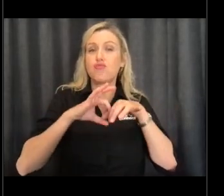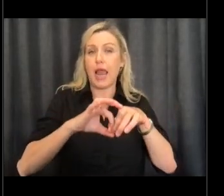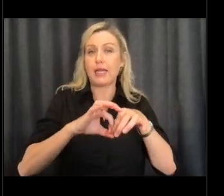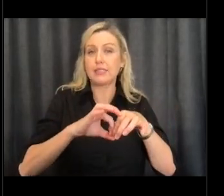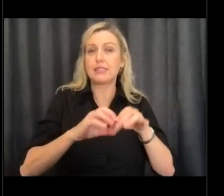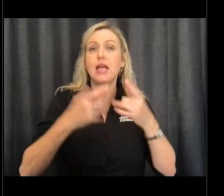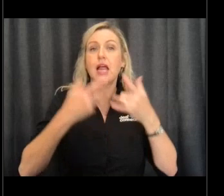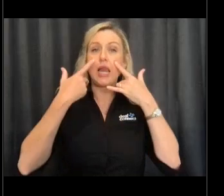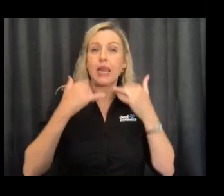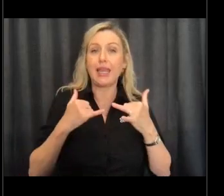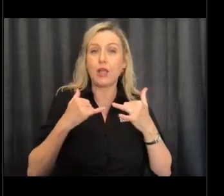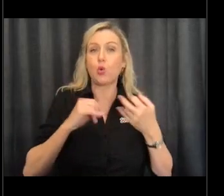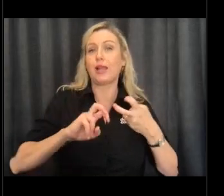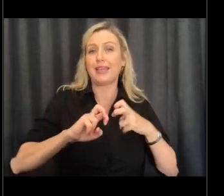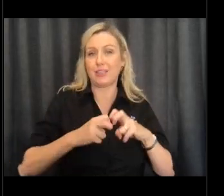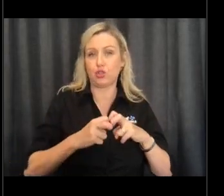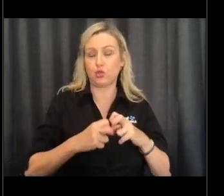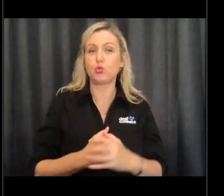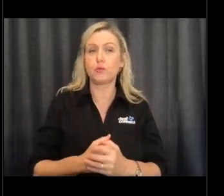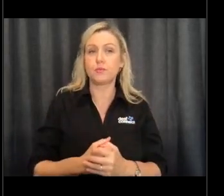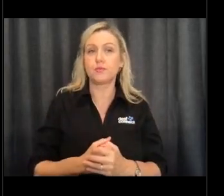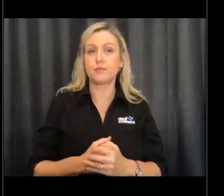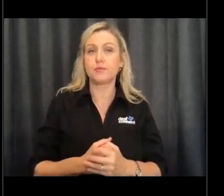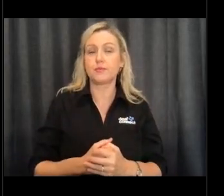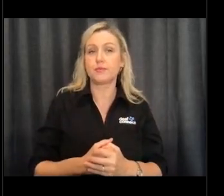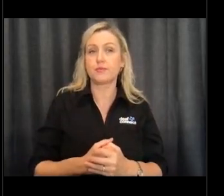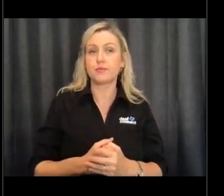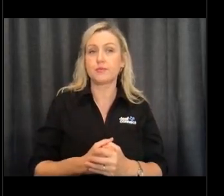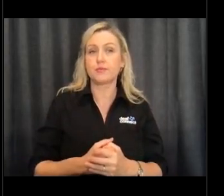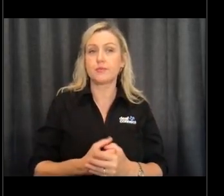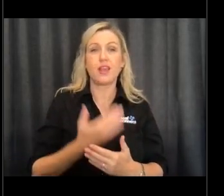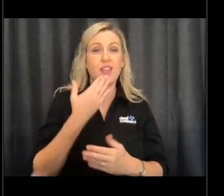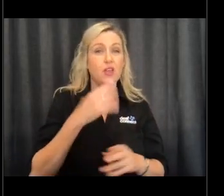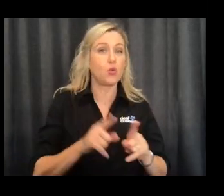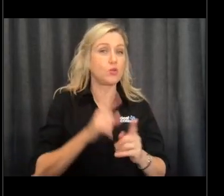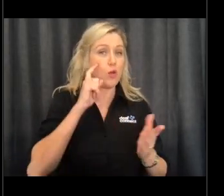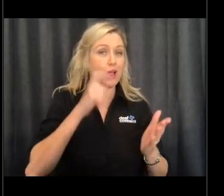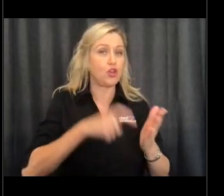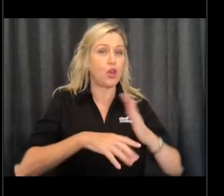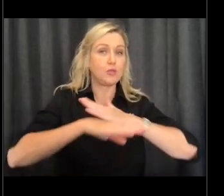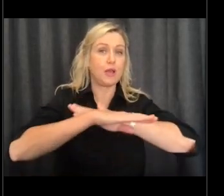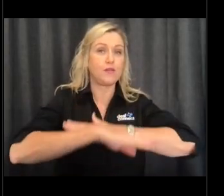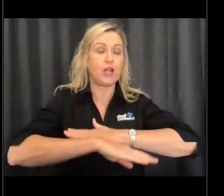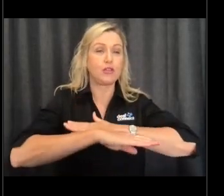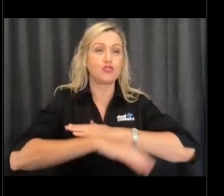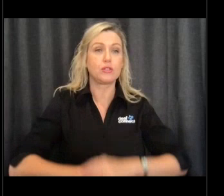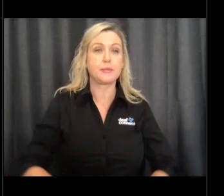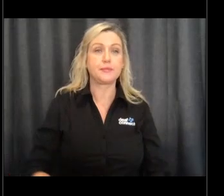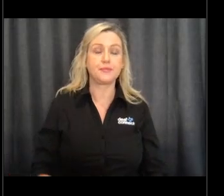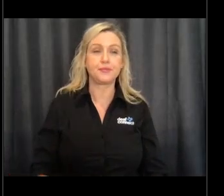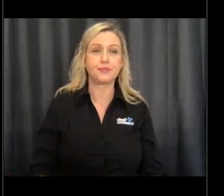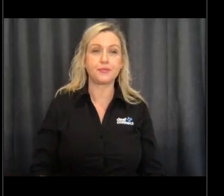Thank you to the acknowledgment of country that's come through on the chat.